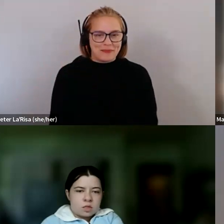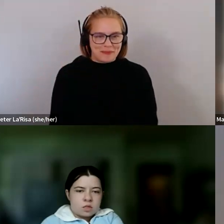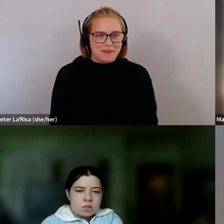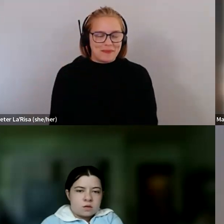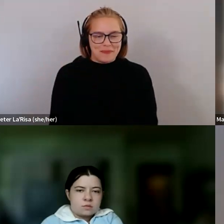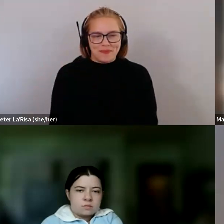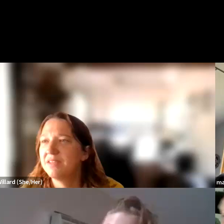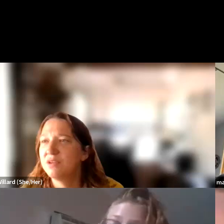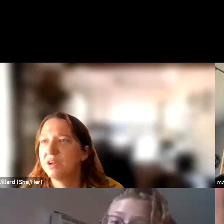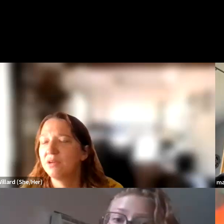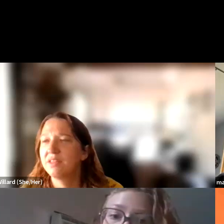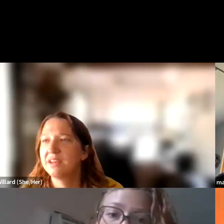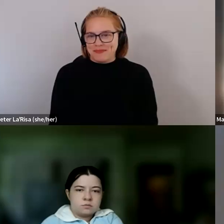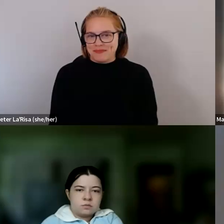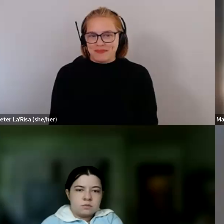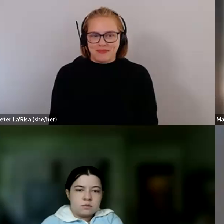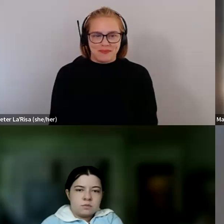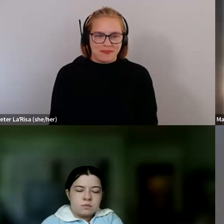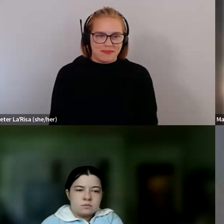Feel free to do what you need to do. Use the bathroom,